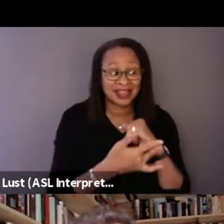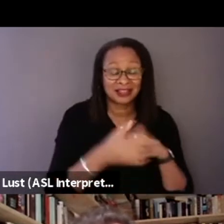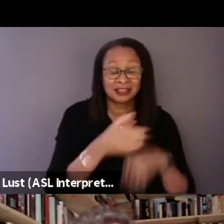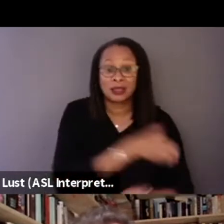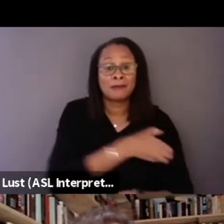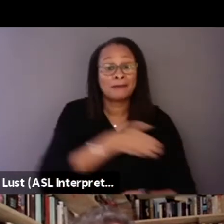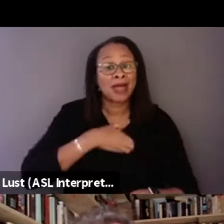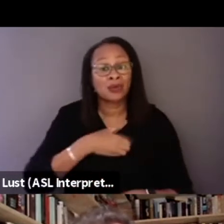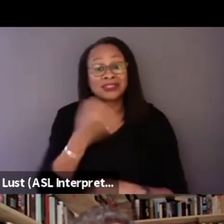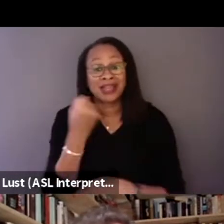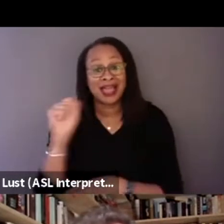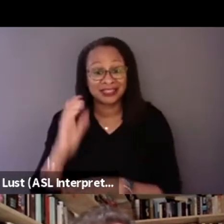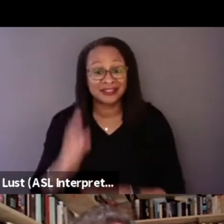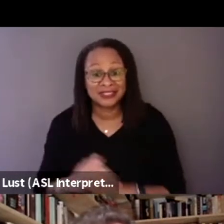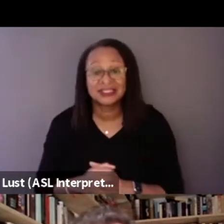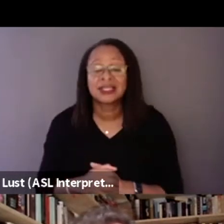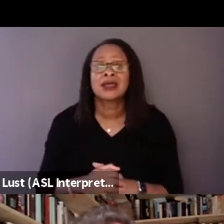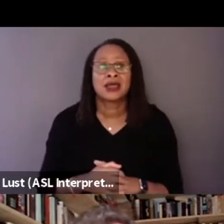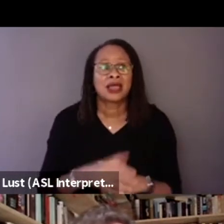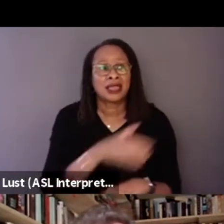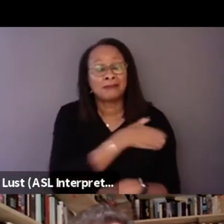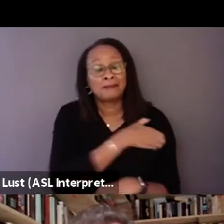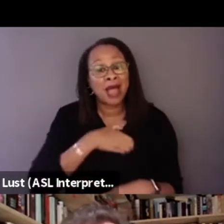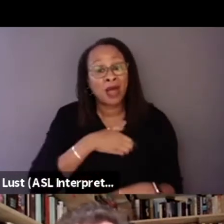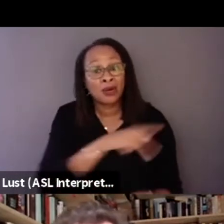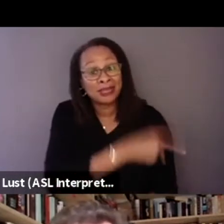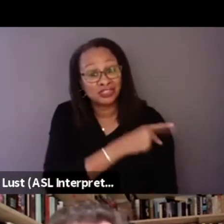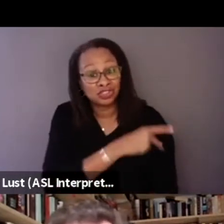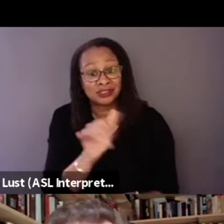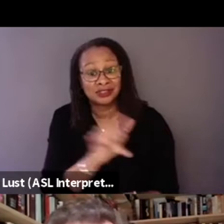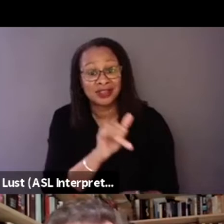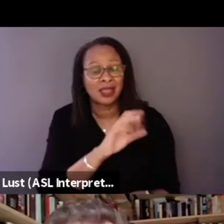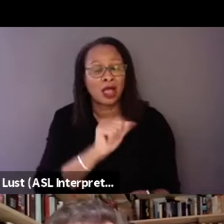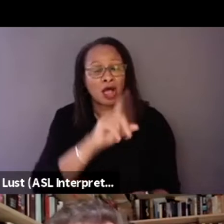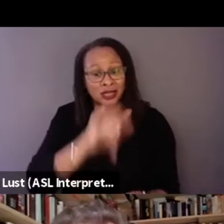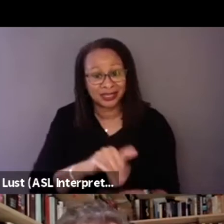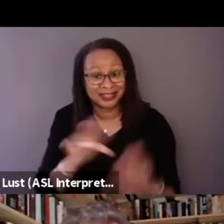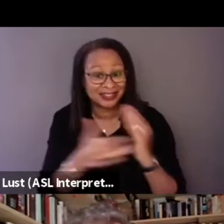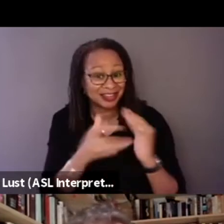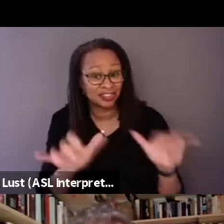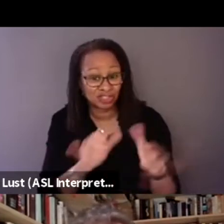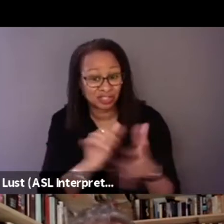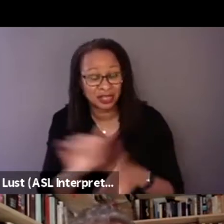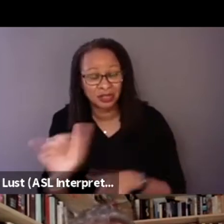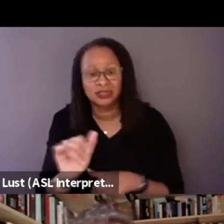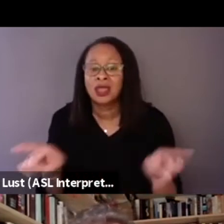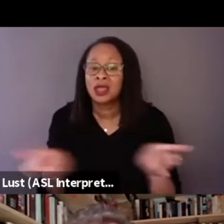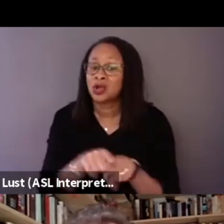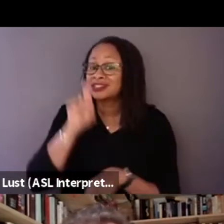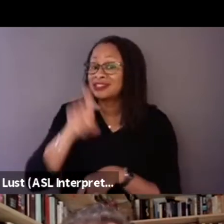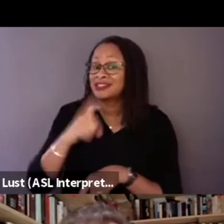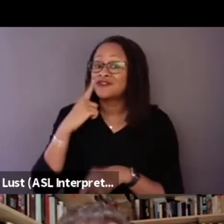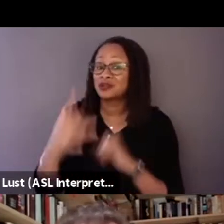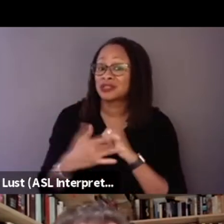the way technology empowers patients like Ady and of course the need for that technology to be distributed